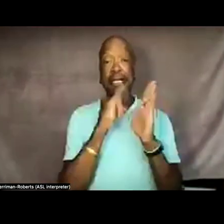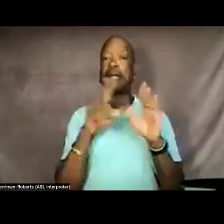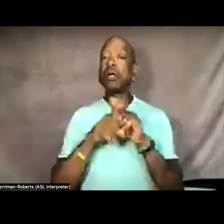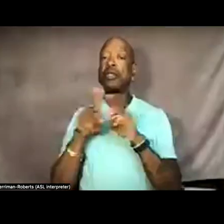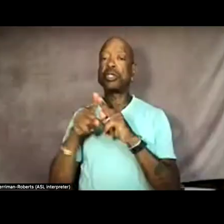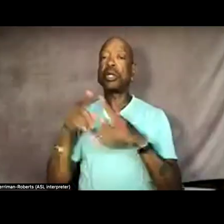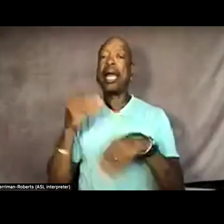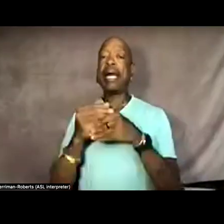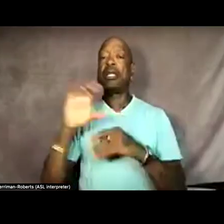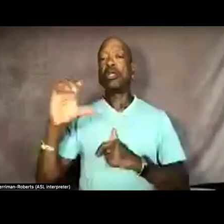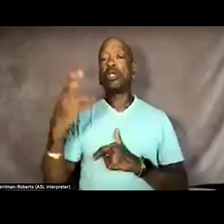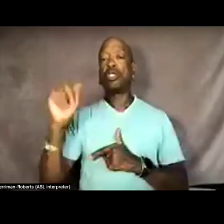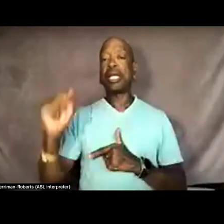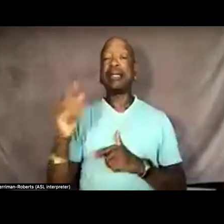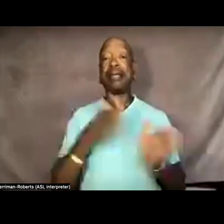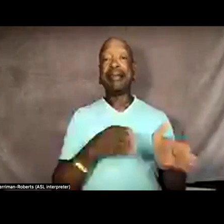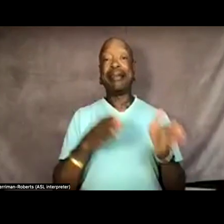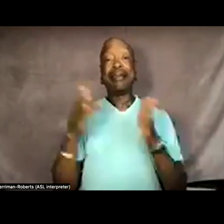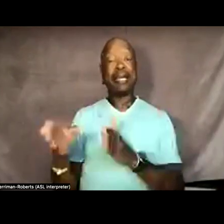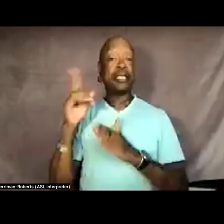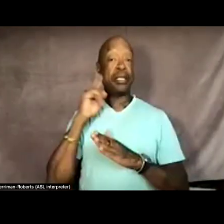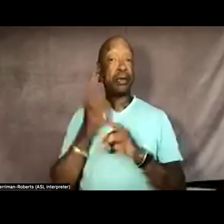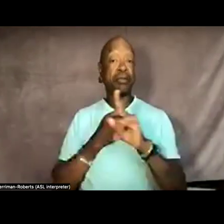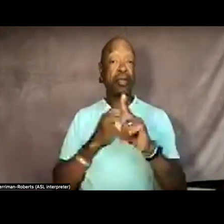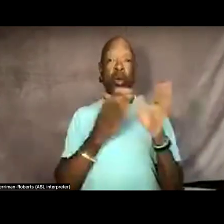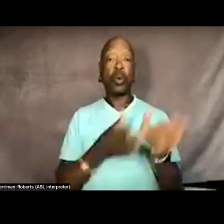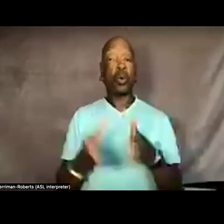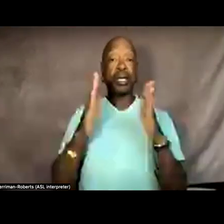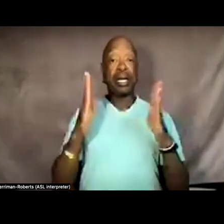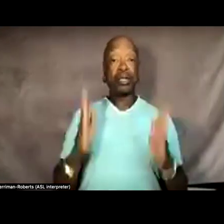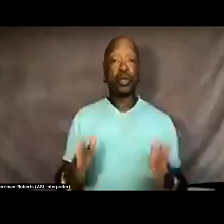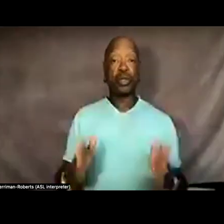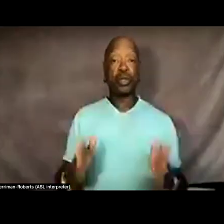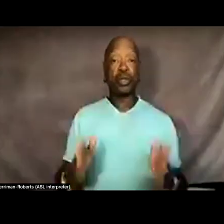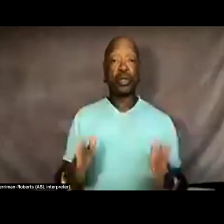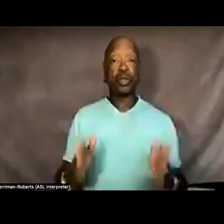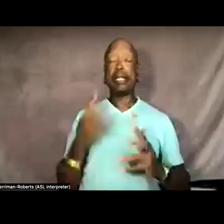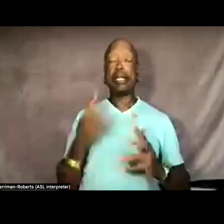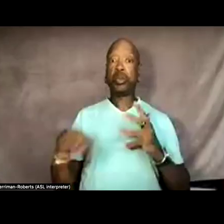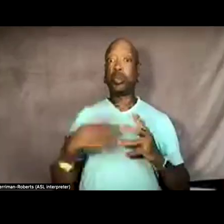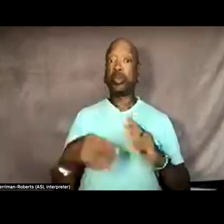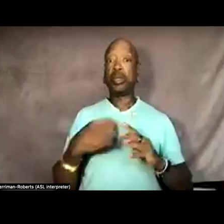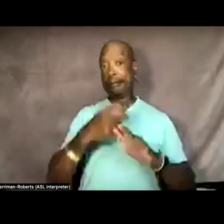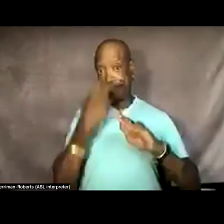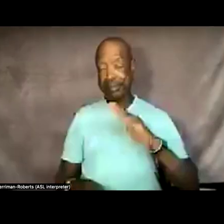hearing from organizers who have been in the thick of mask ban fights in New York and North Carolina